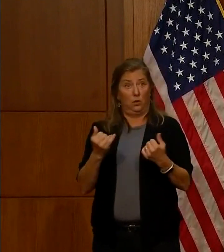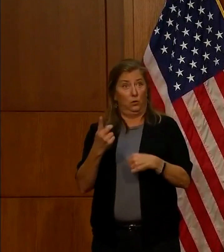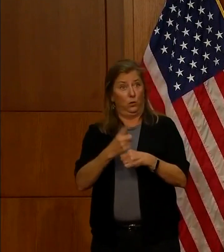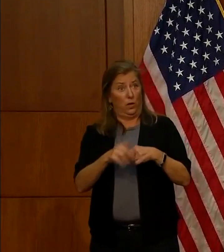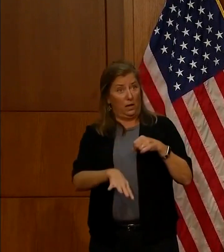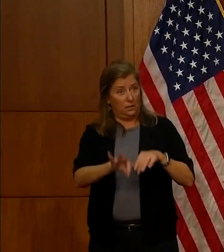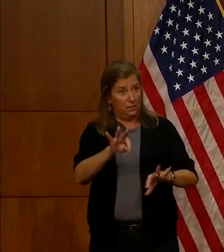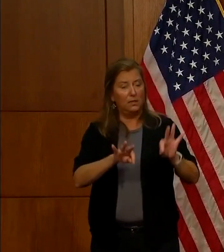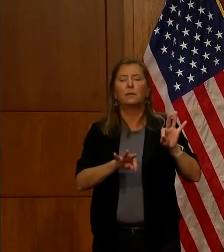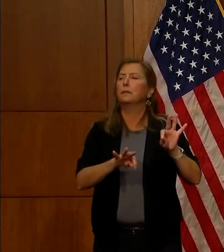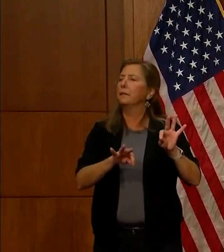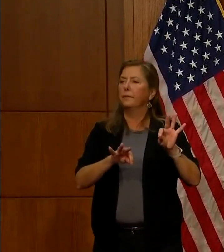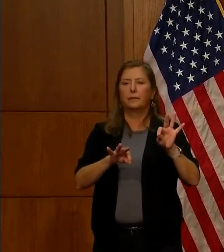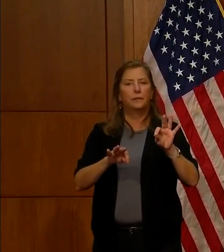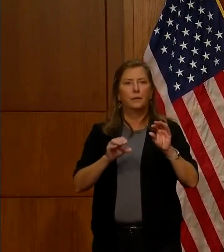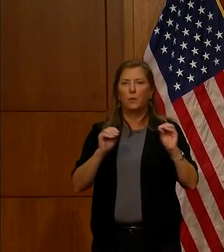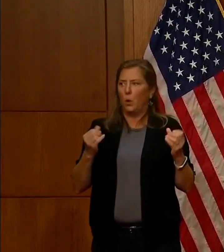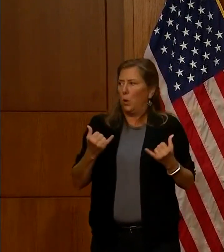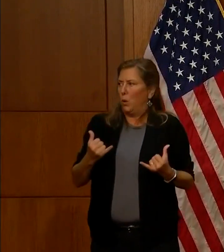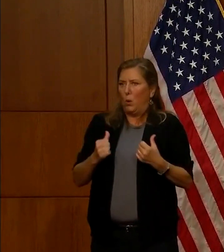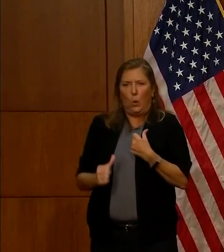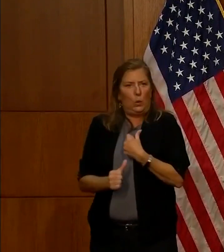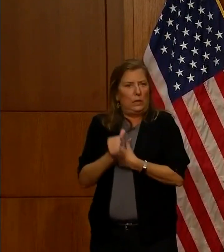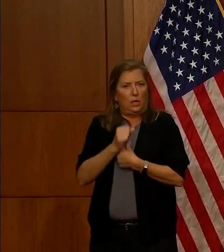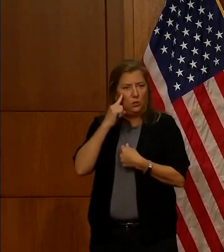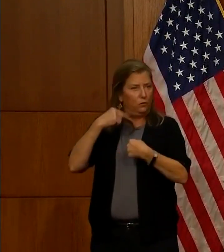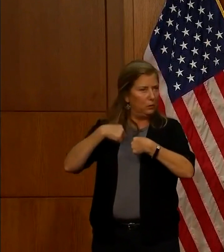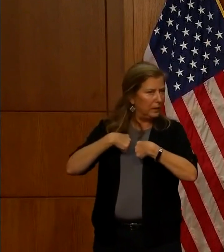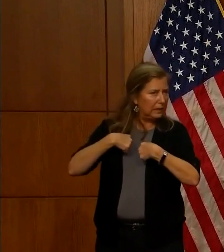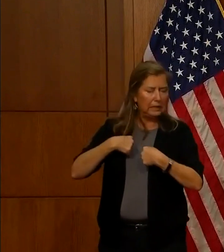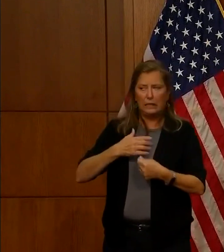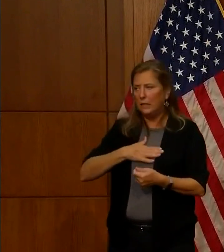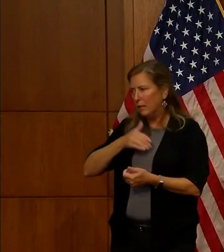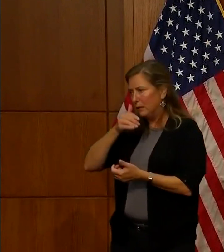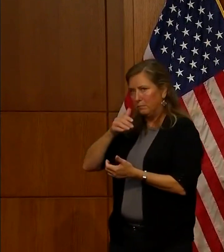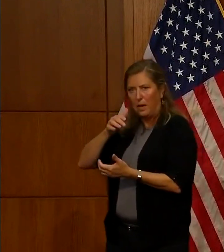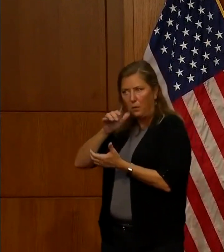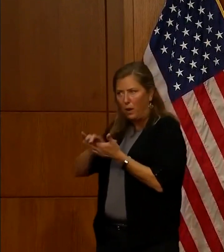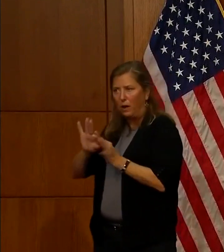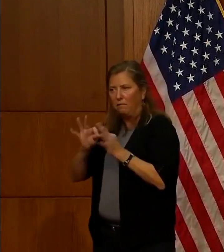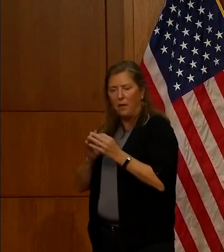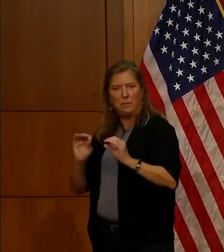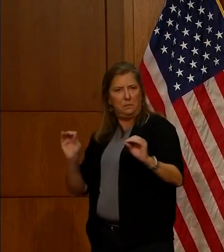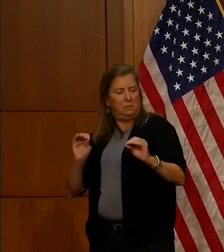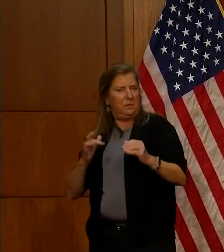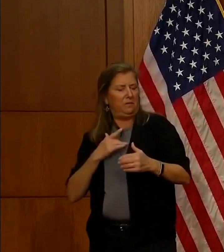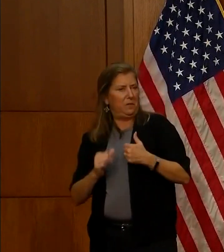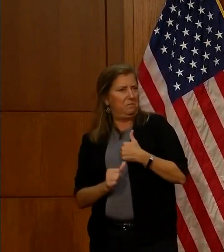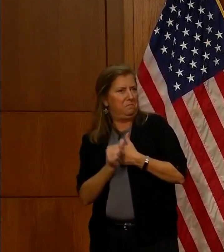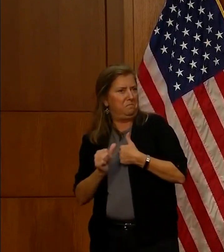FORTUNATELY IN REGARDS TO TODAY'S DEVELOPMENT THERE IS NO